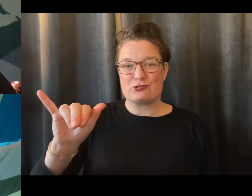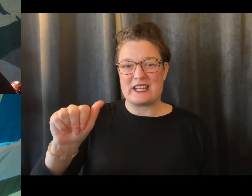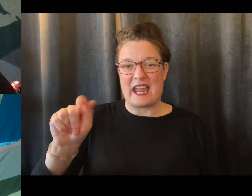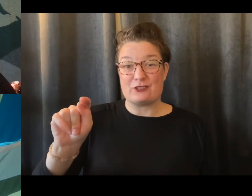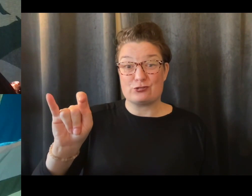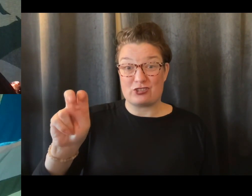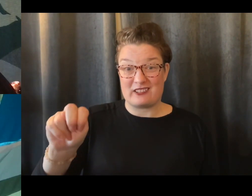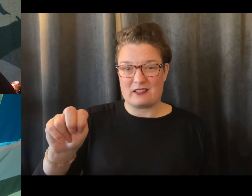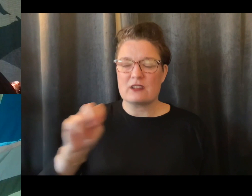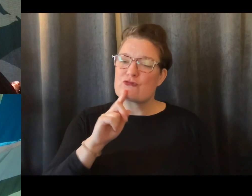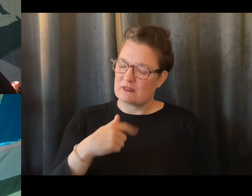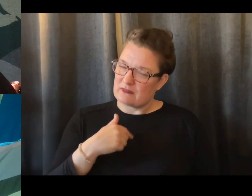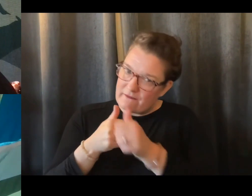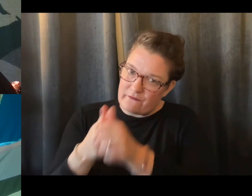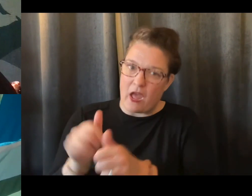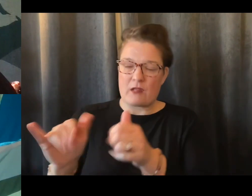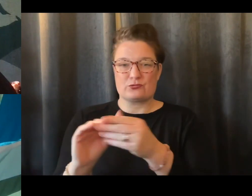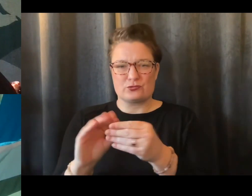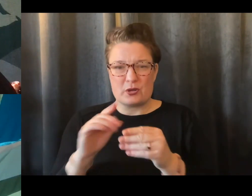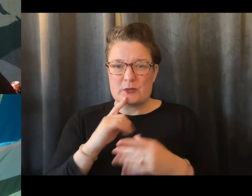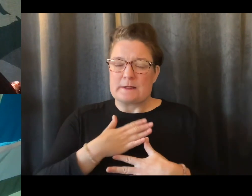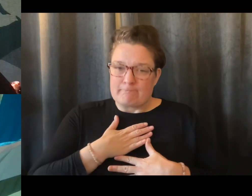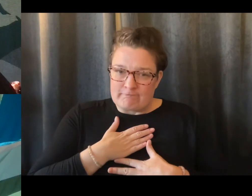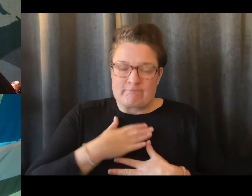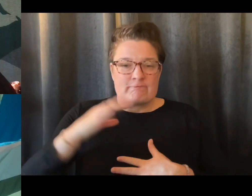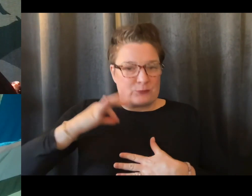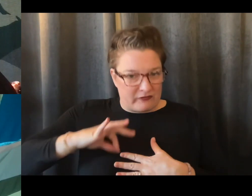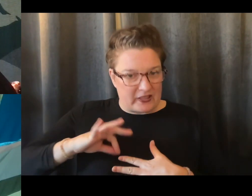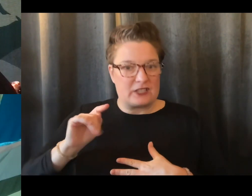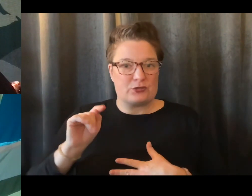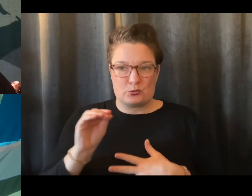being a part of some of the ceremonies that have been done, and that people